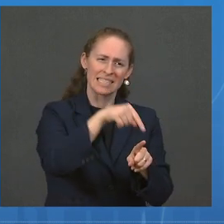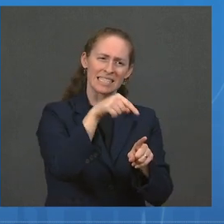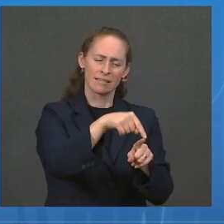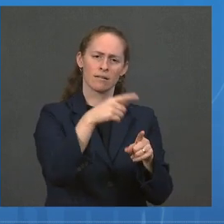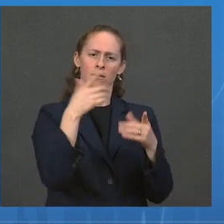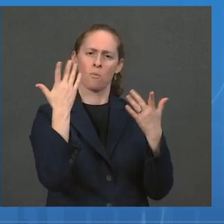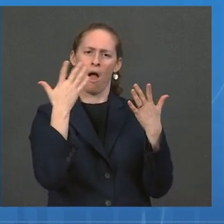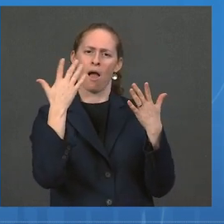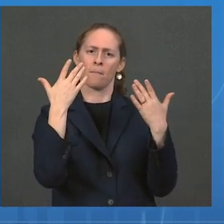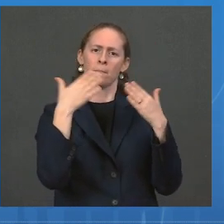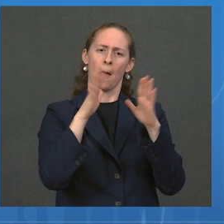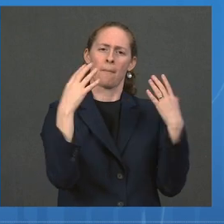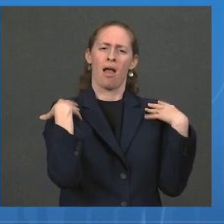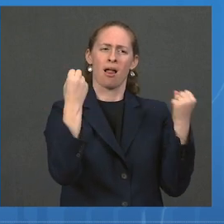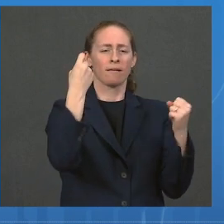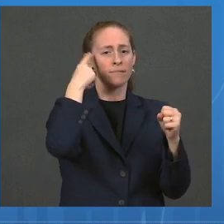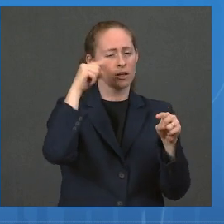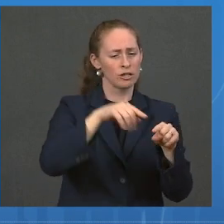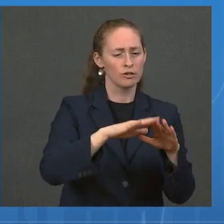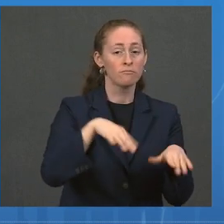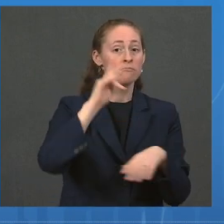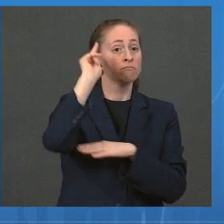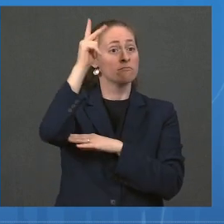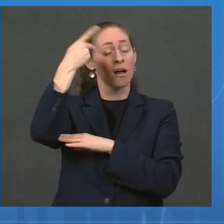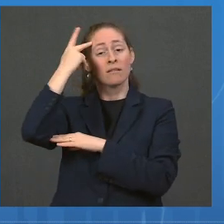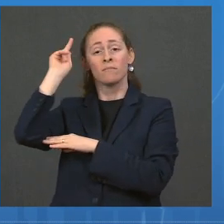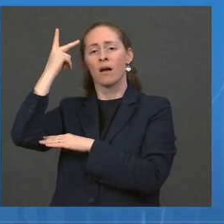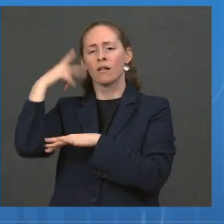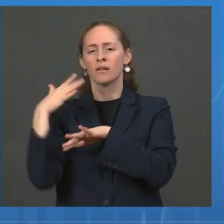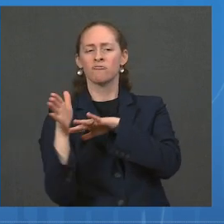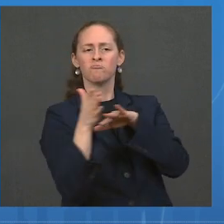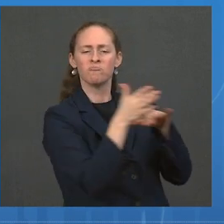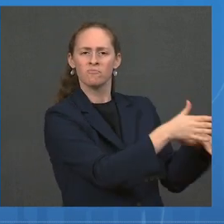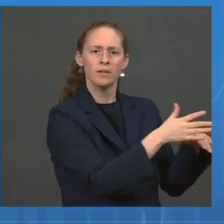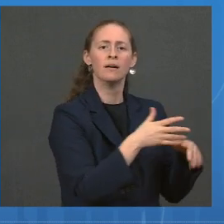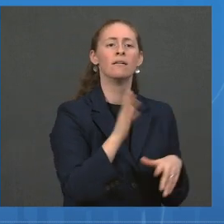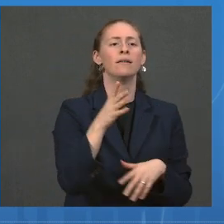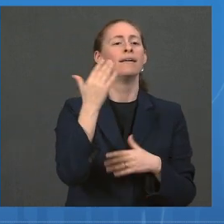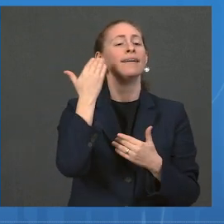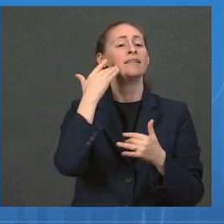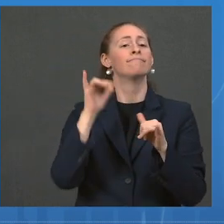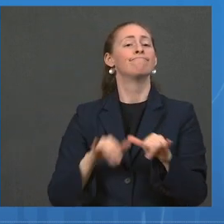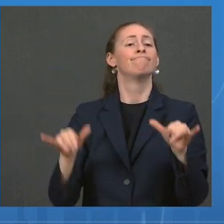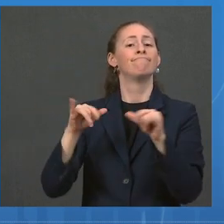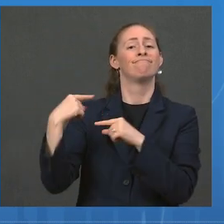And for many, many years, we have used vaccines as a very powerful tool to save lives,